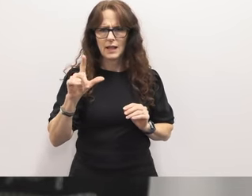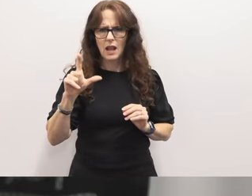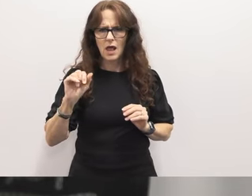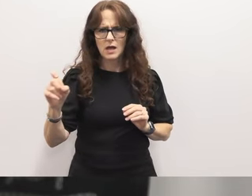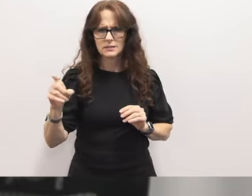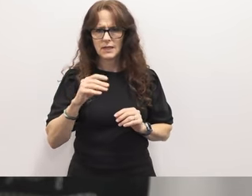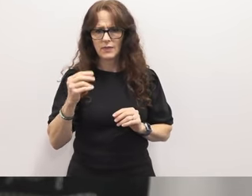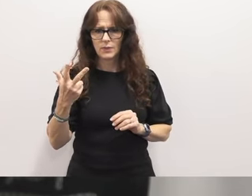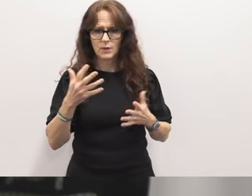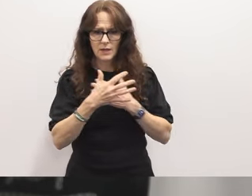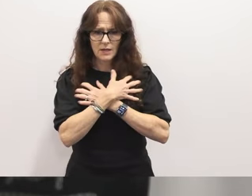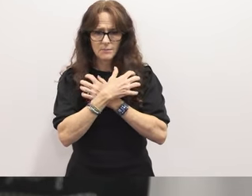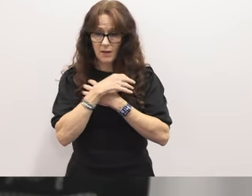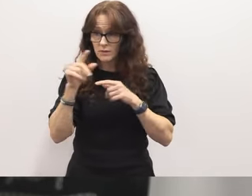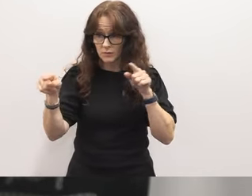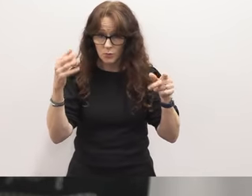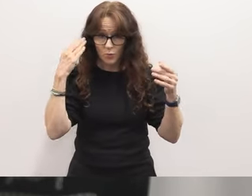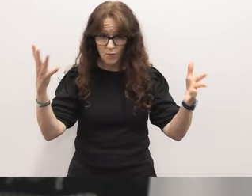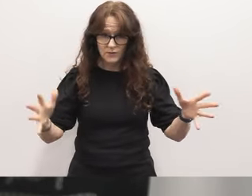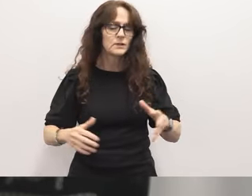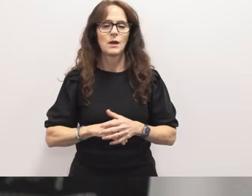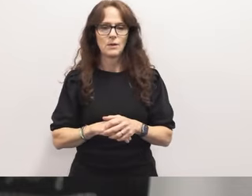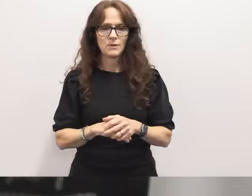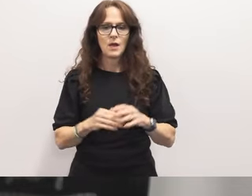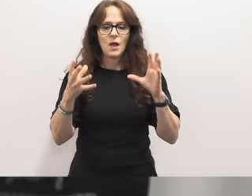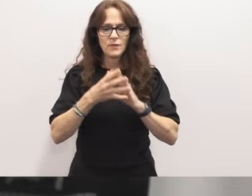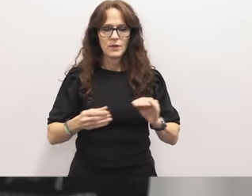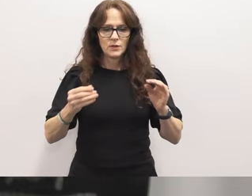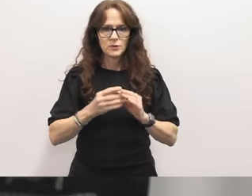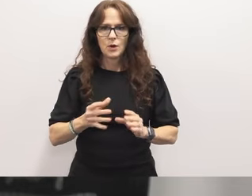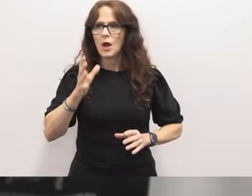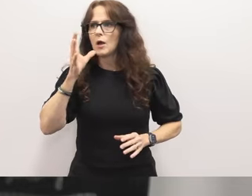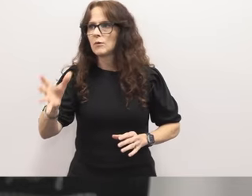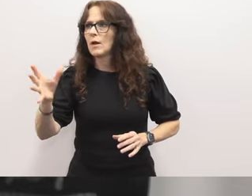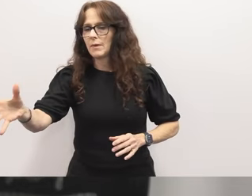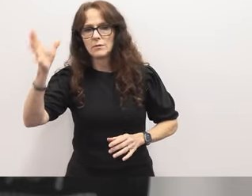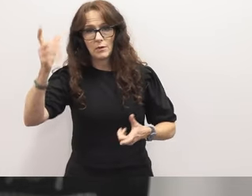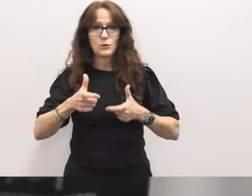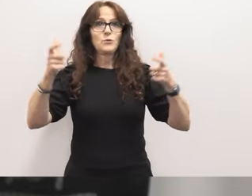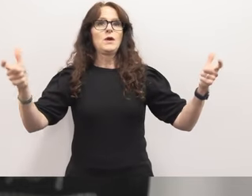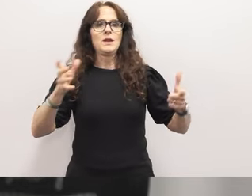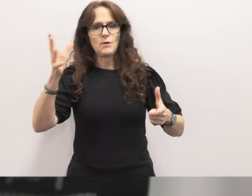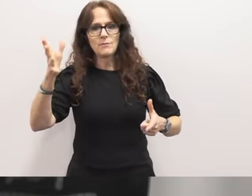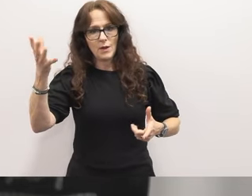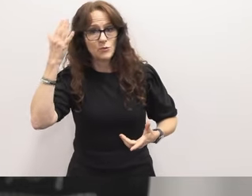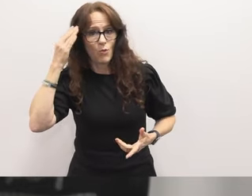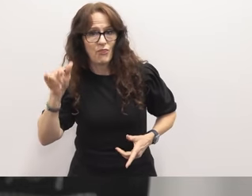Yes, and you all know the story, right? So the story our grandparents knew, our great-grandparents knew. And I said,